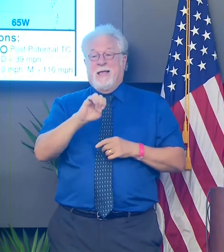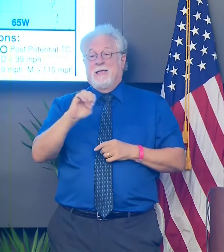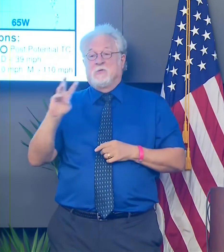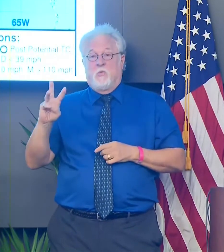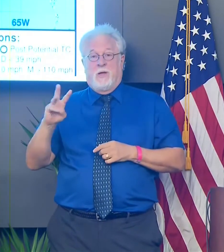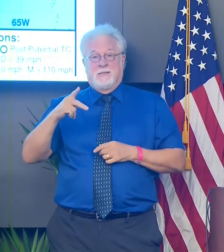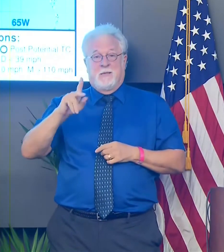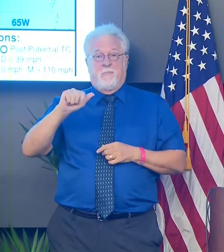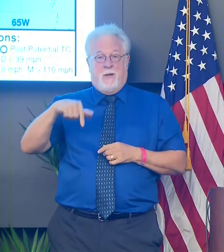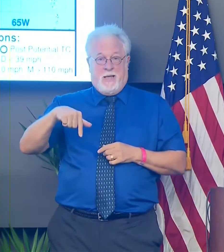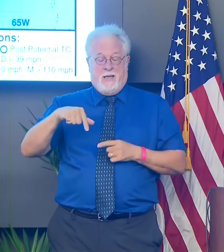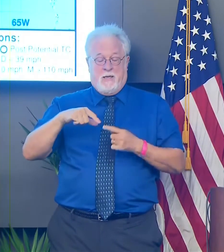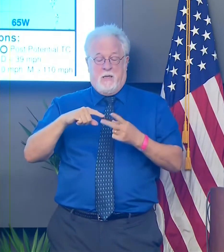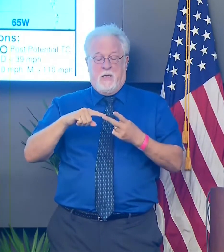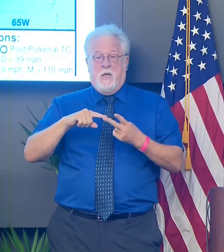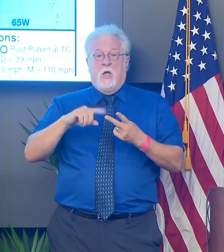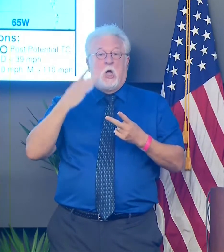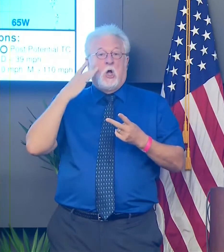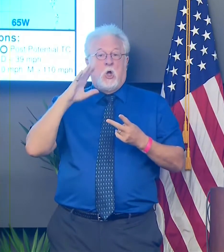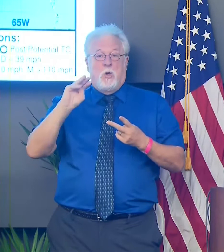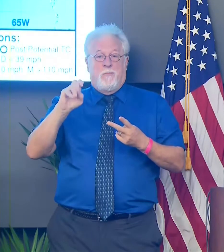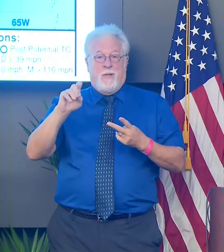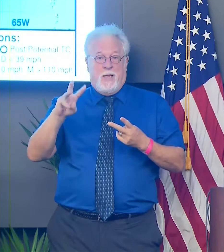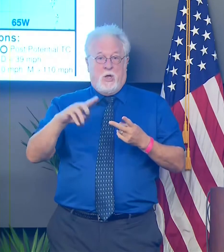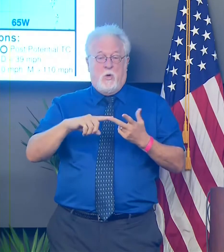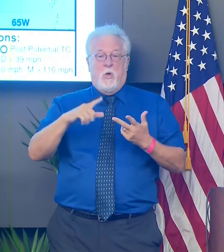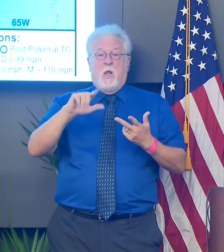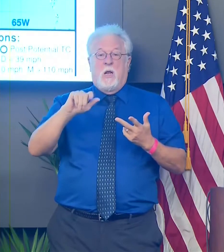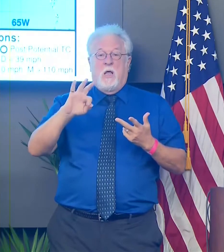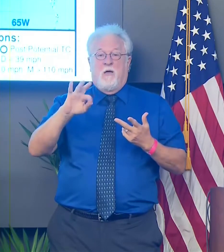OVER THE NEXT SEVERAL HOURS. BUT RIGHT NOW, MANDATORY